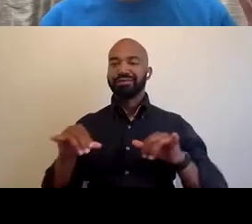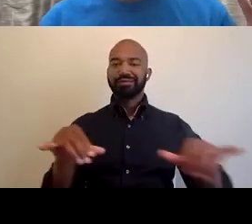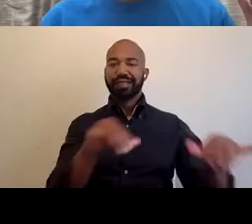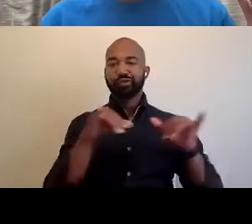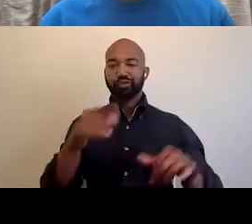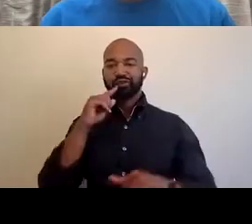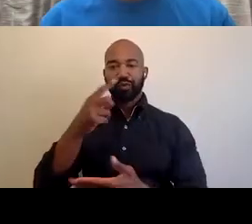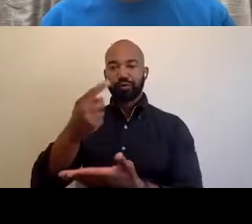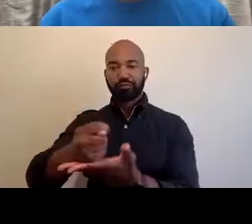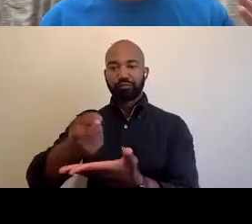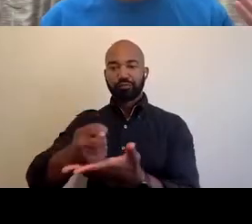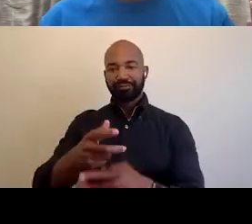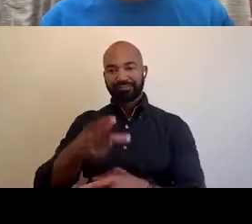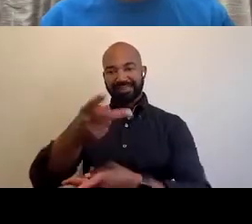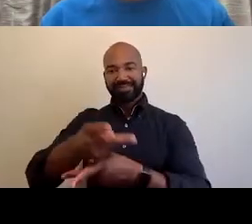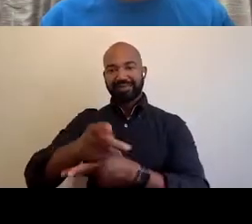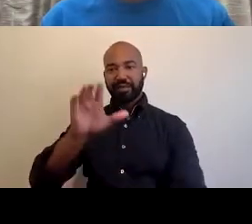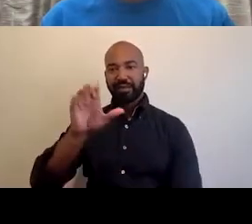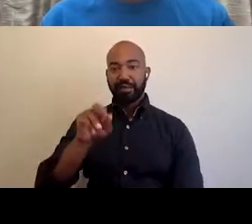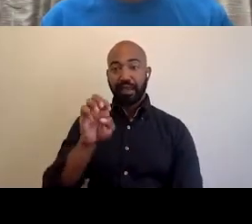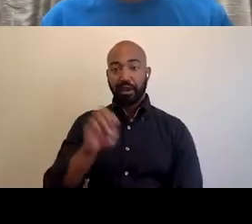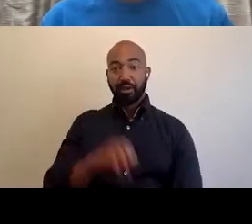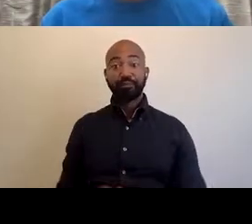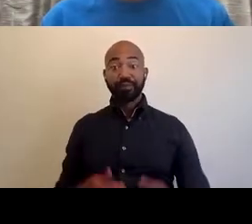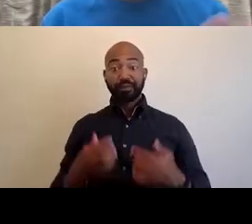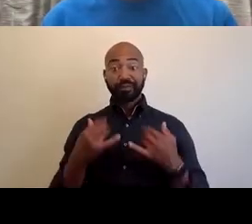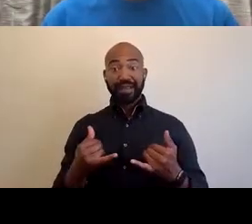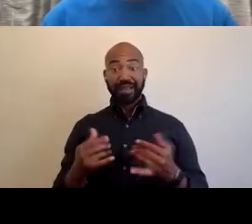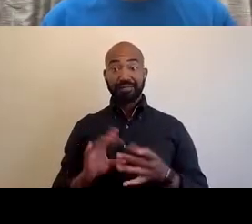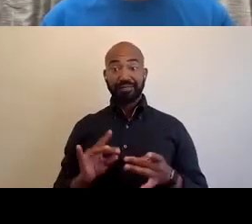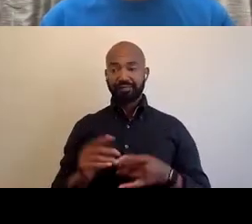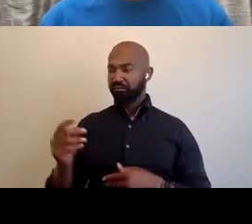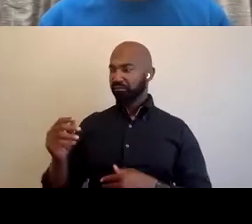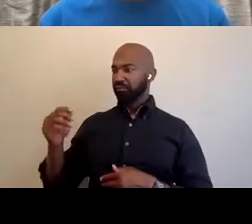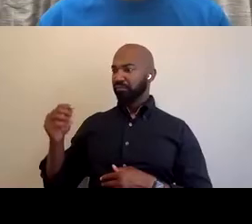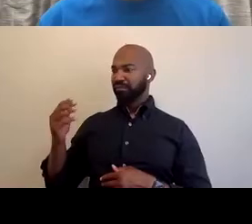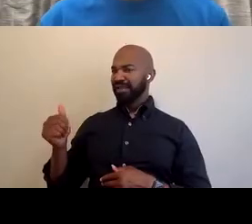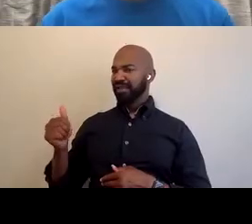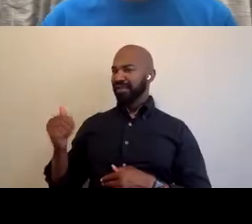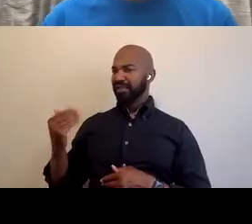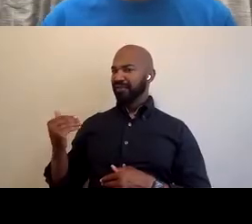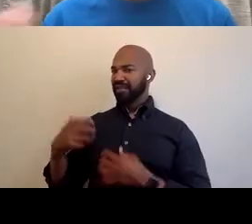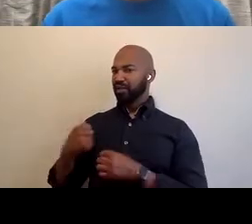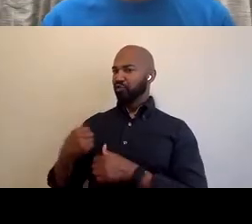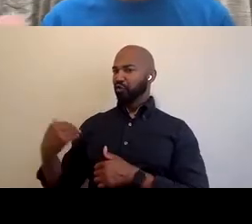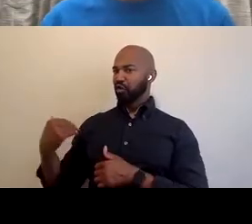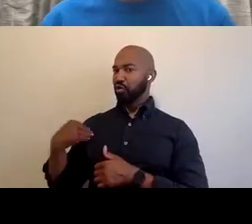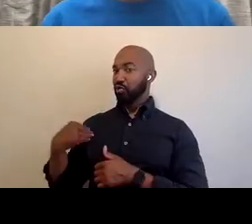is probably different than it would've been 10 years ago, 15 years ago, and it may be different than what it might be in 10 or 15 years in the future,